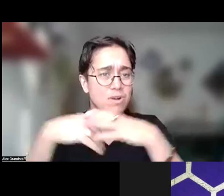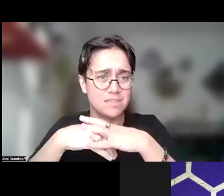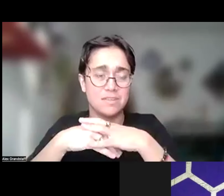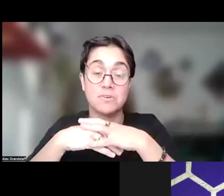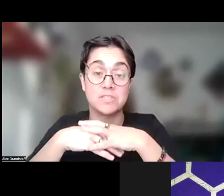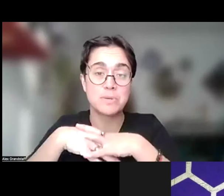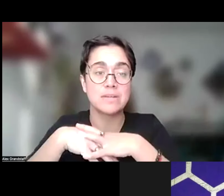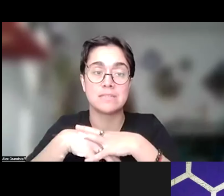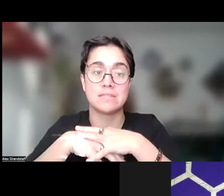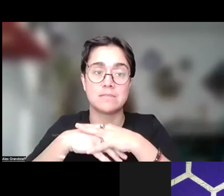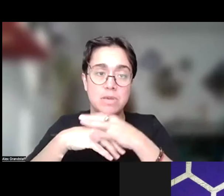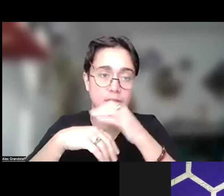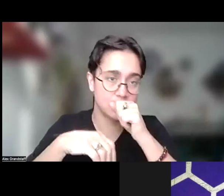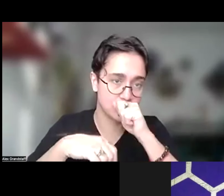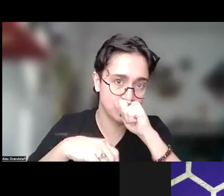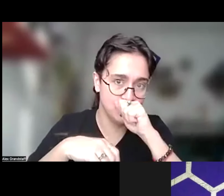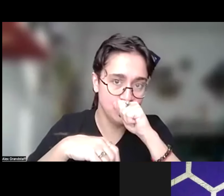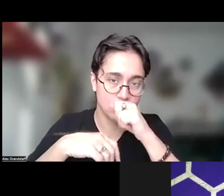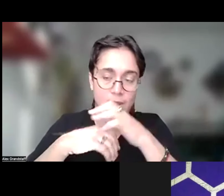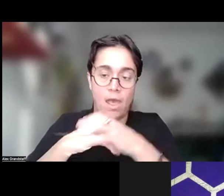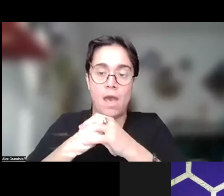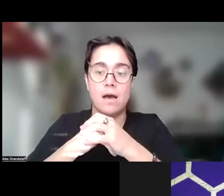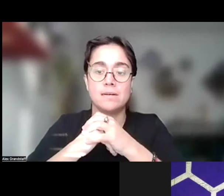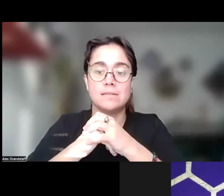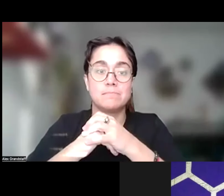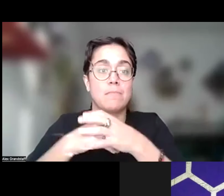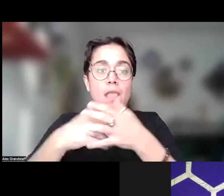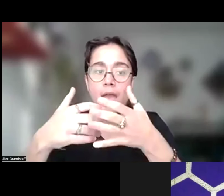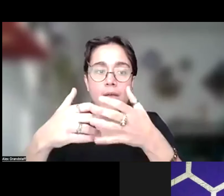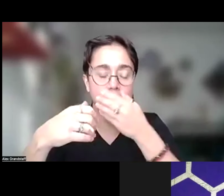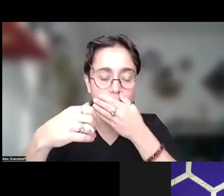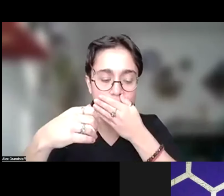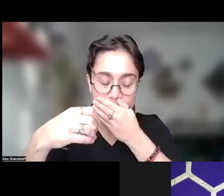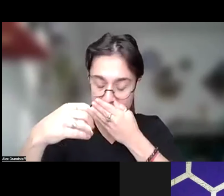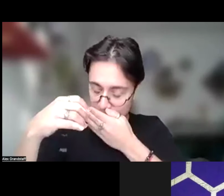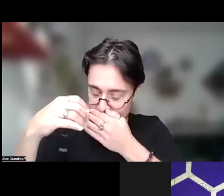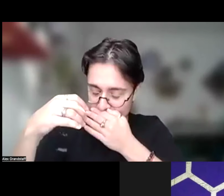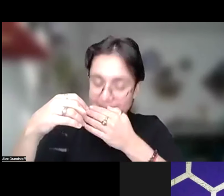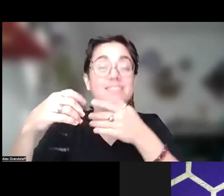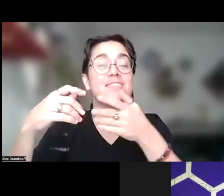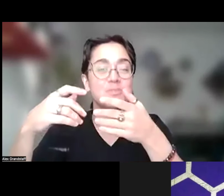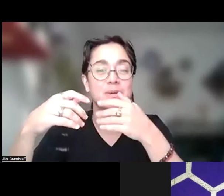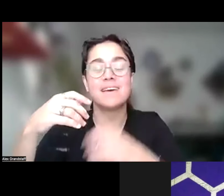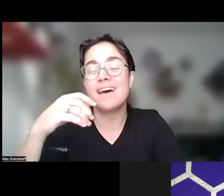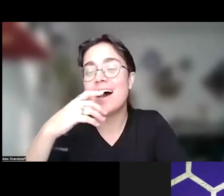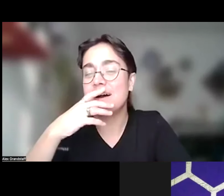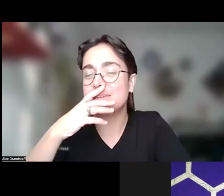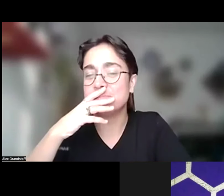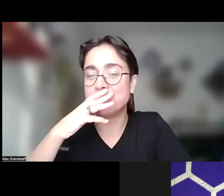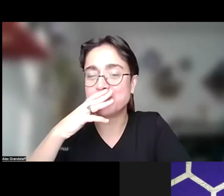That depends on what stage you are acting processing your own experiences.